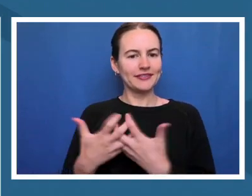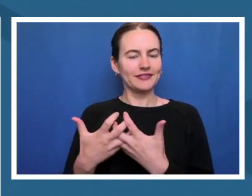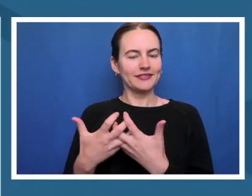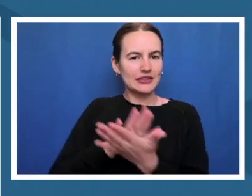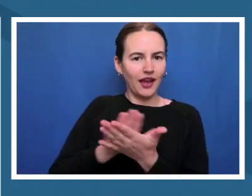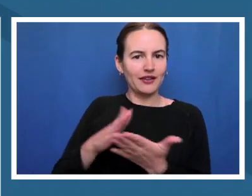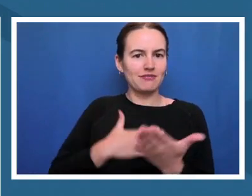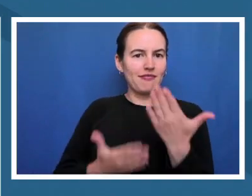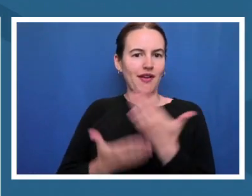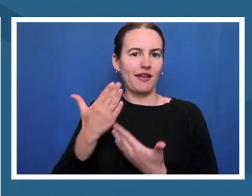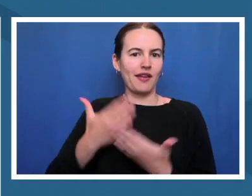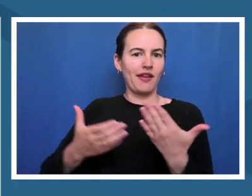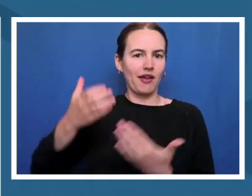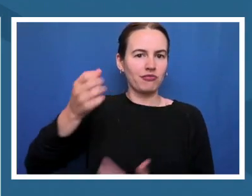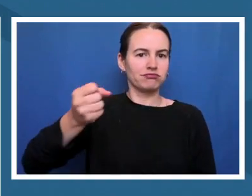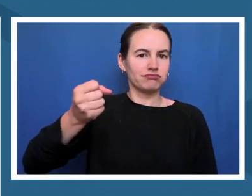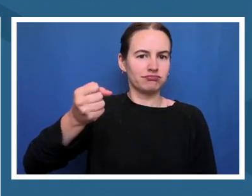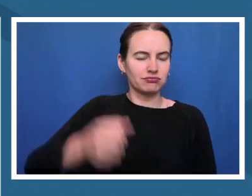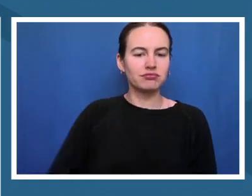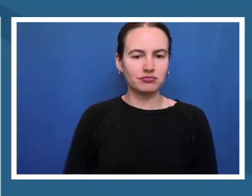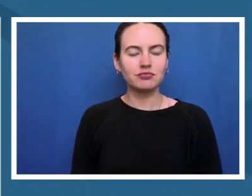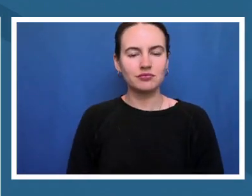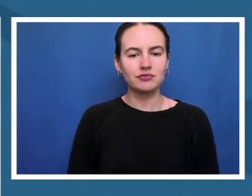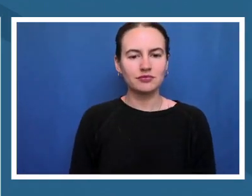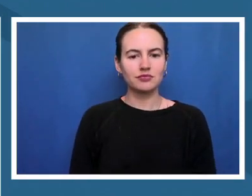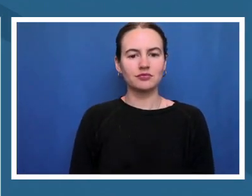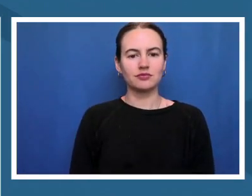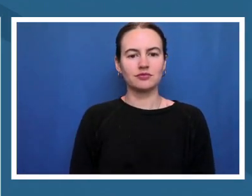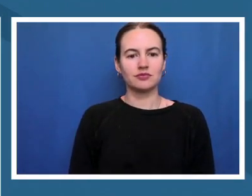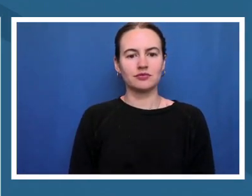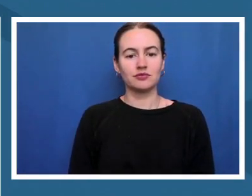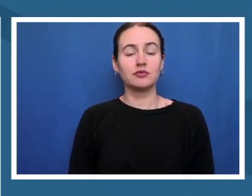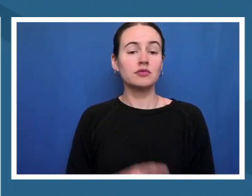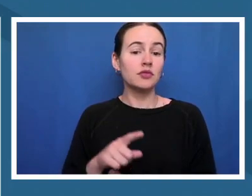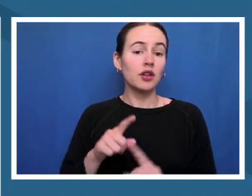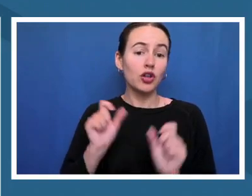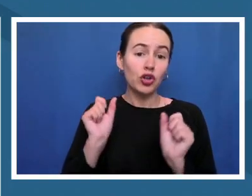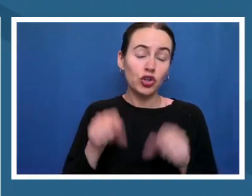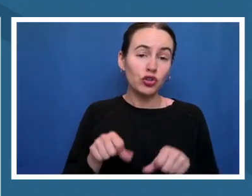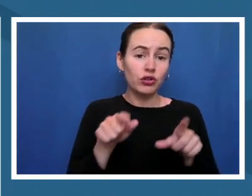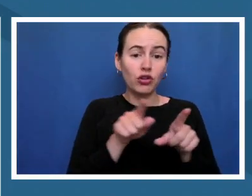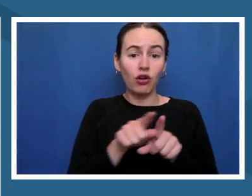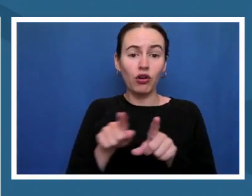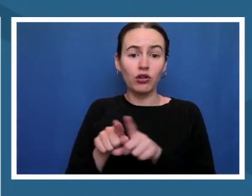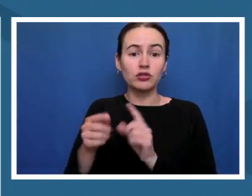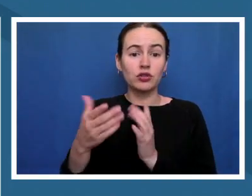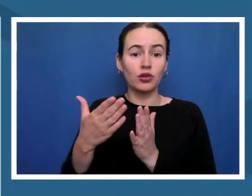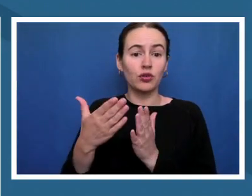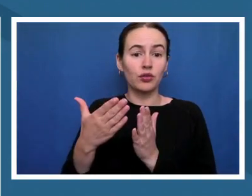there but maybe if i'm thinking something else it could also be part of